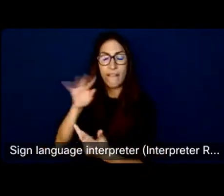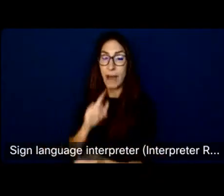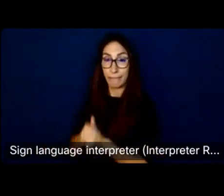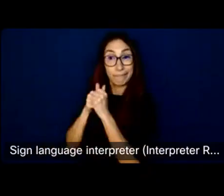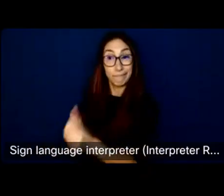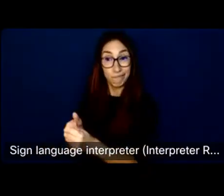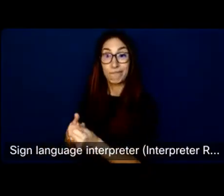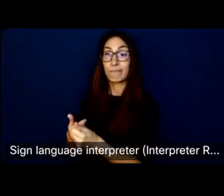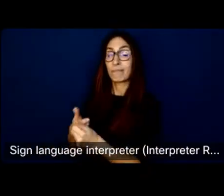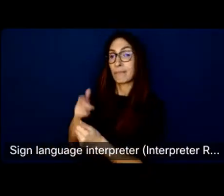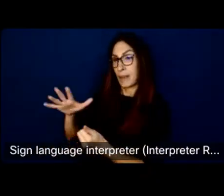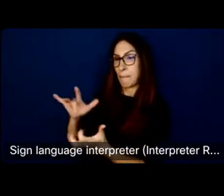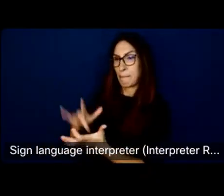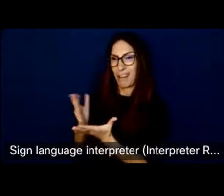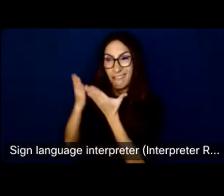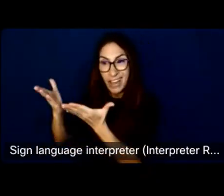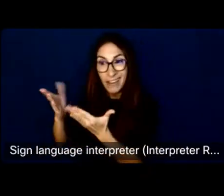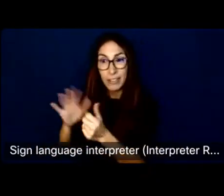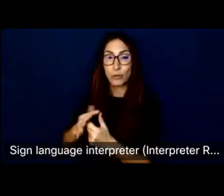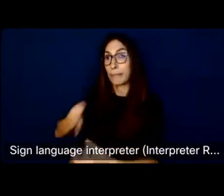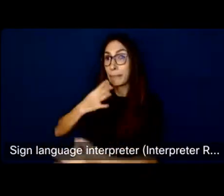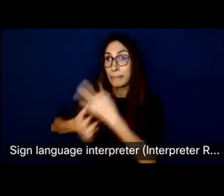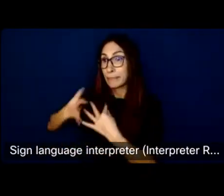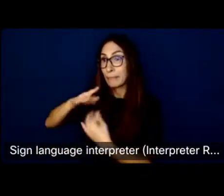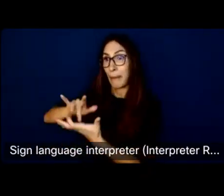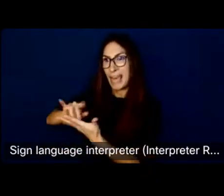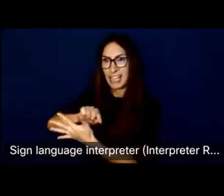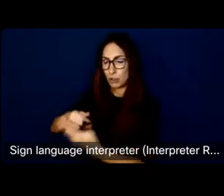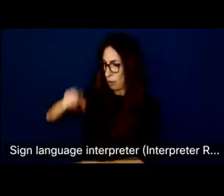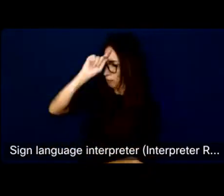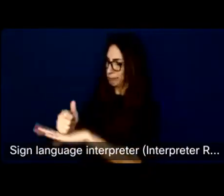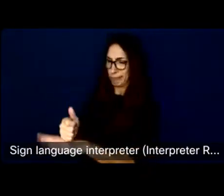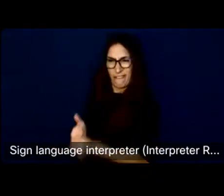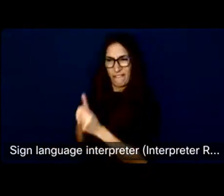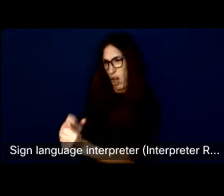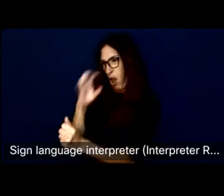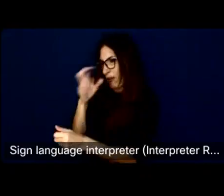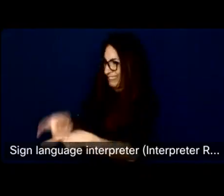prefer to my medication. My medication every day makes all